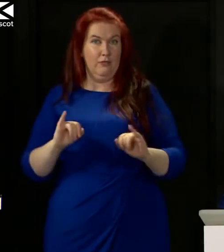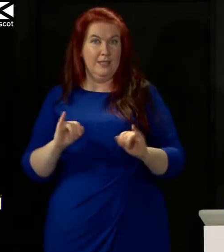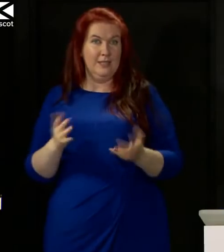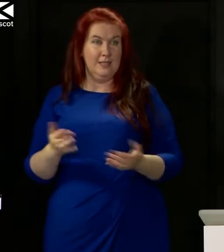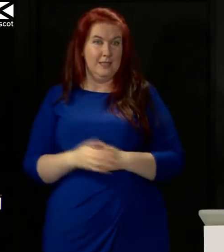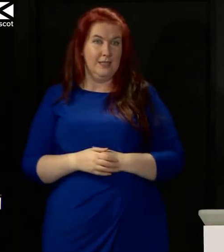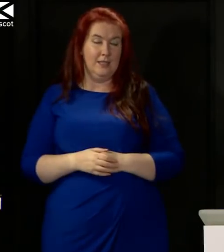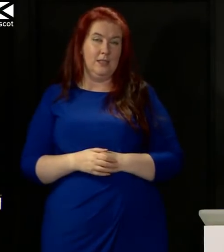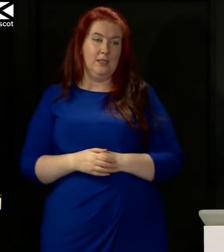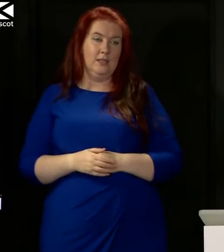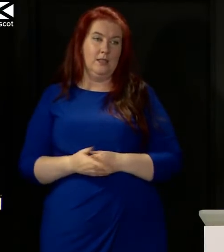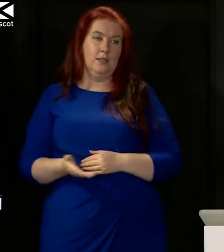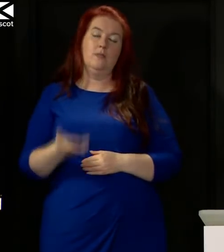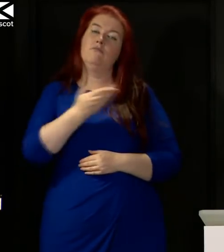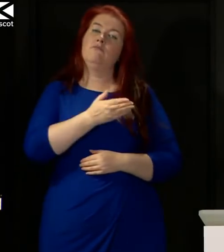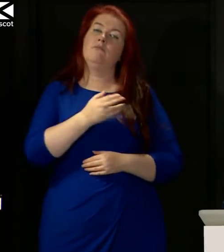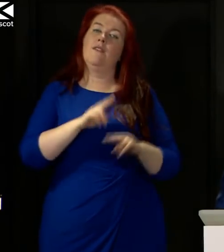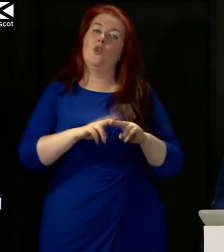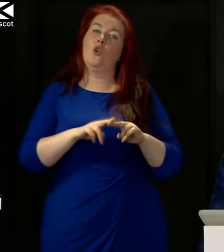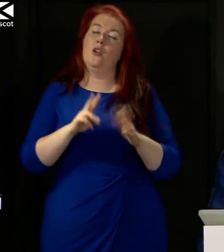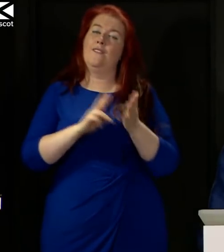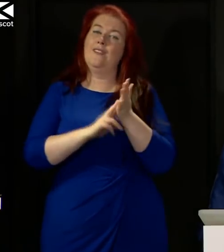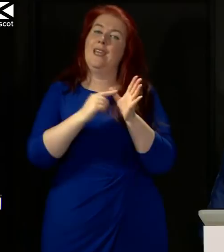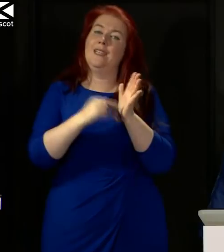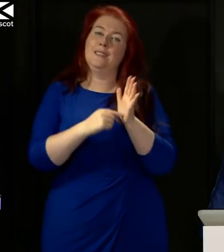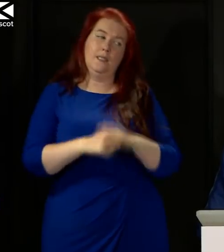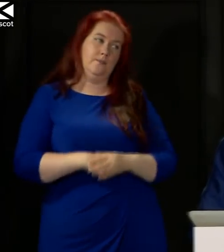I will hand over to Fiona about VAT and then I will happily add to that.